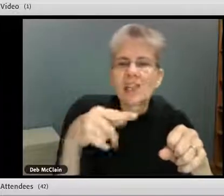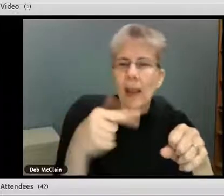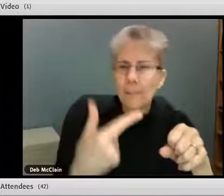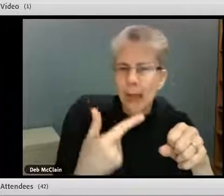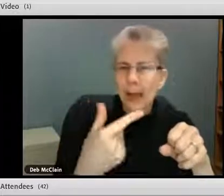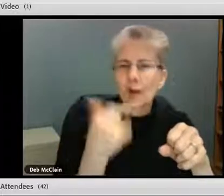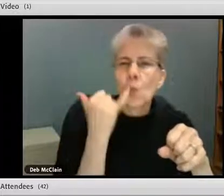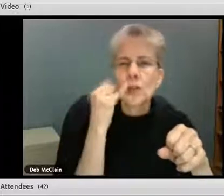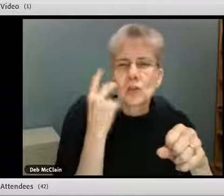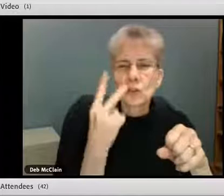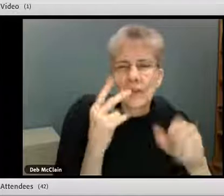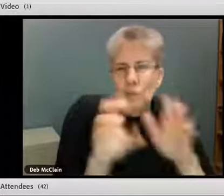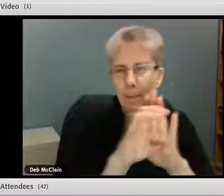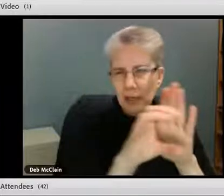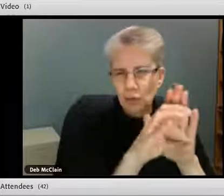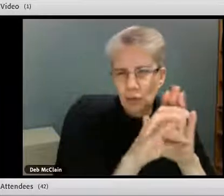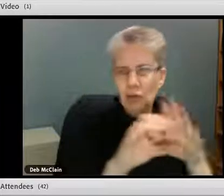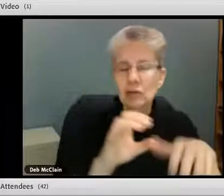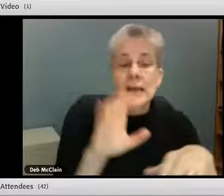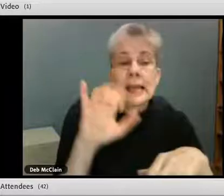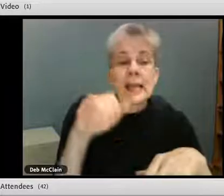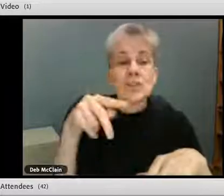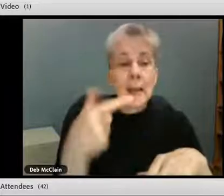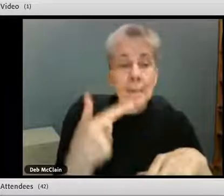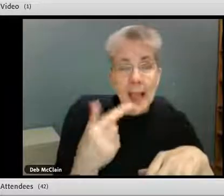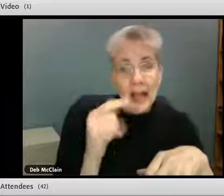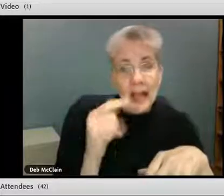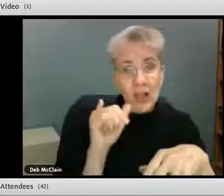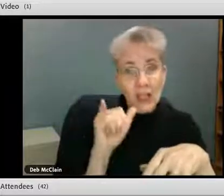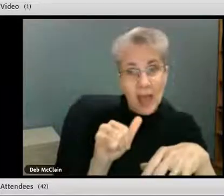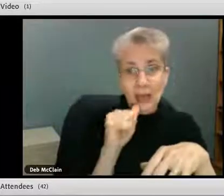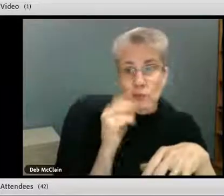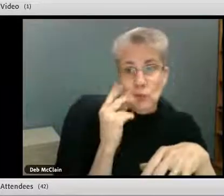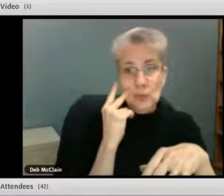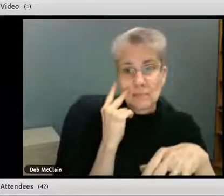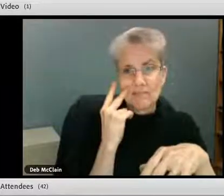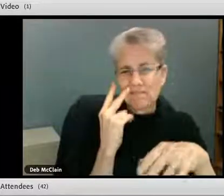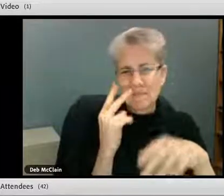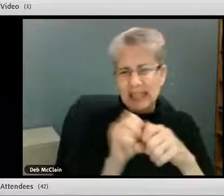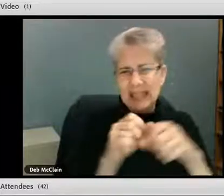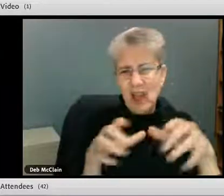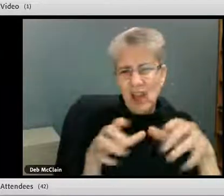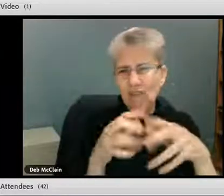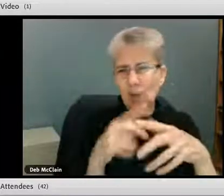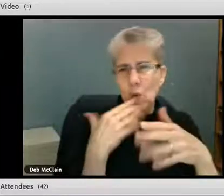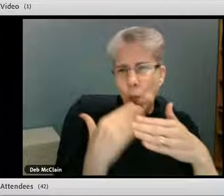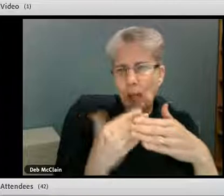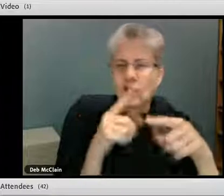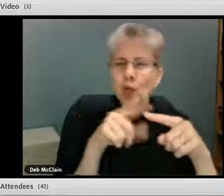Jpegs, they don't scale really well. You can't really size them up.